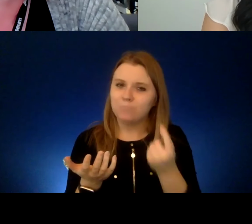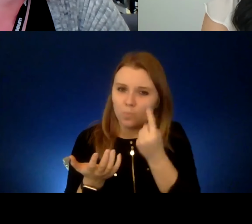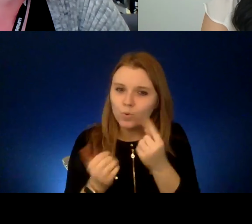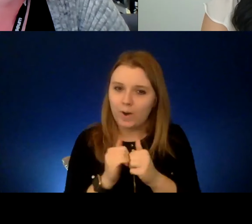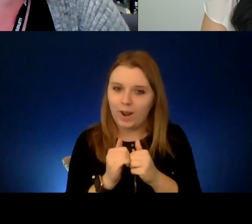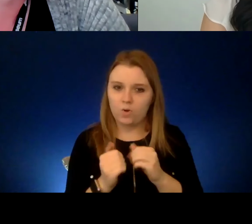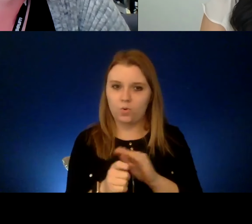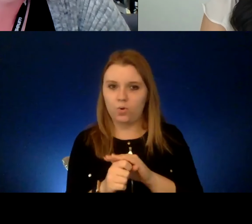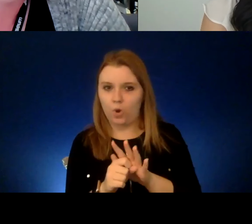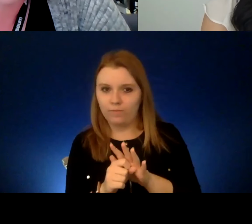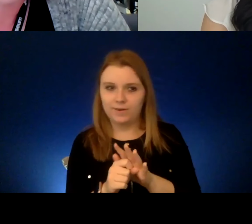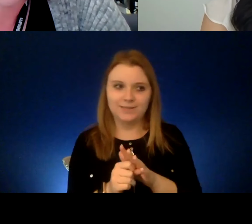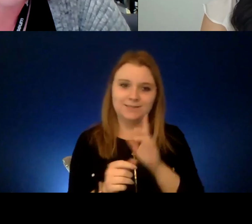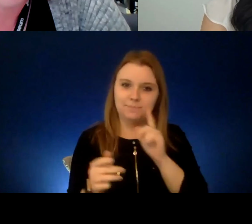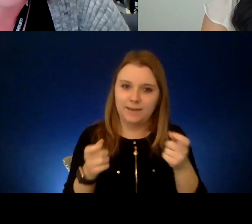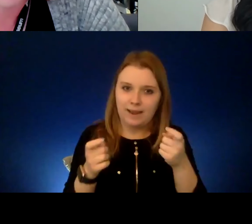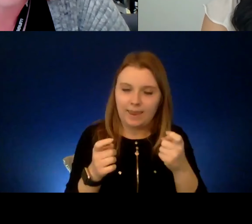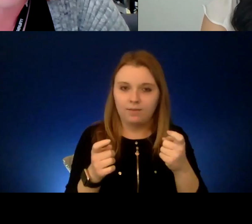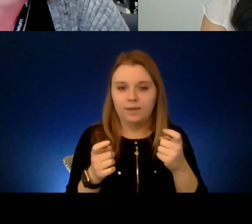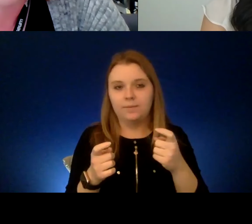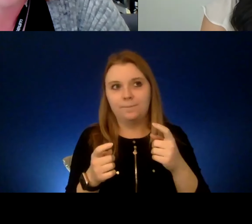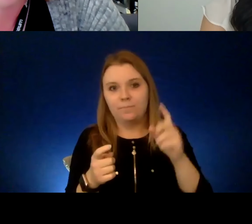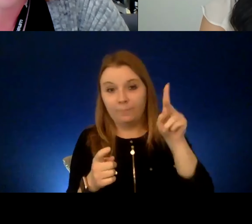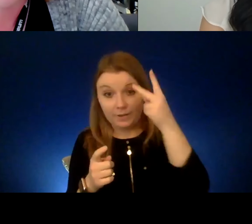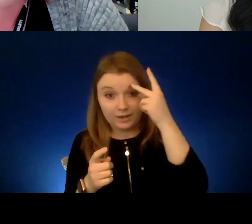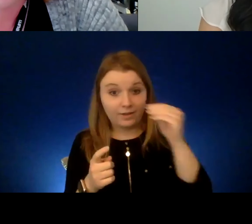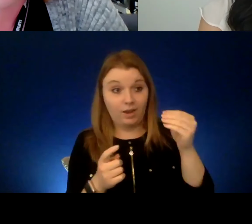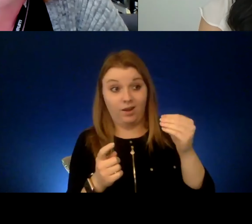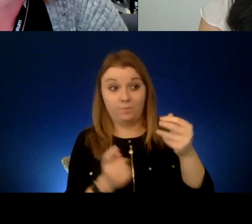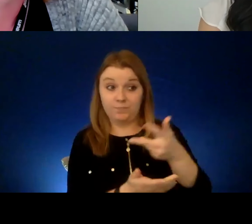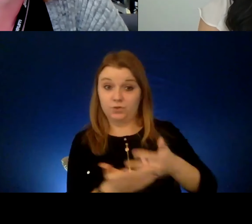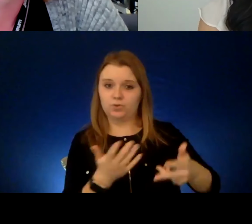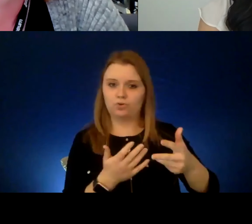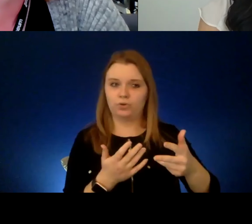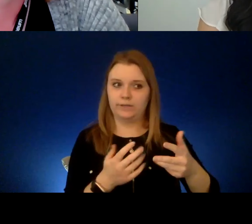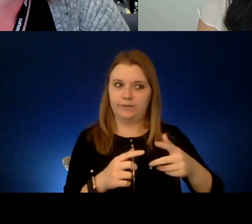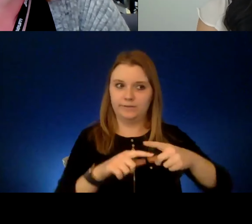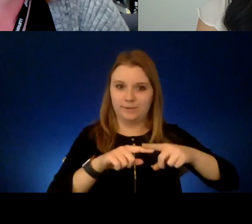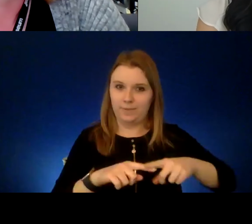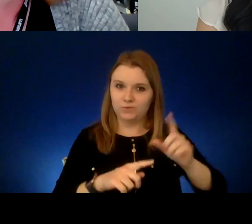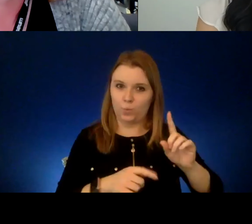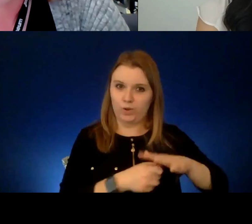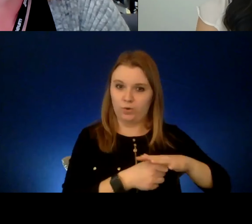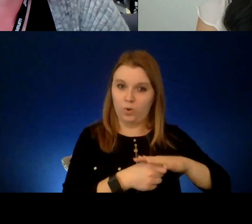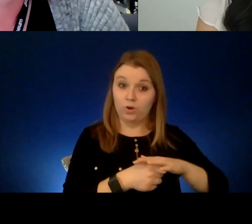both politically and socially is very different based on where you are, so especially if you're in an area of the country where you're like, well, not everything